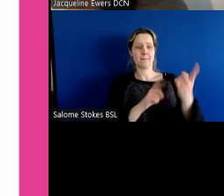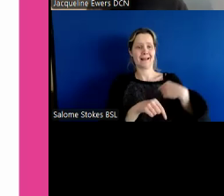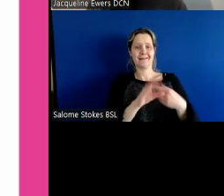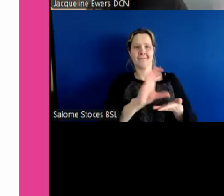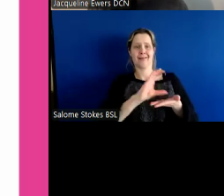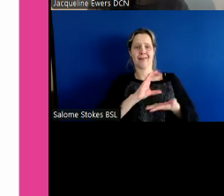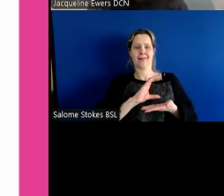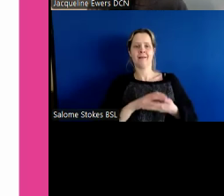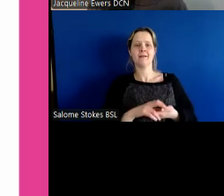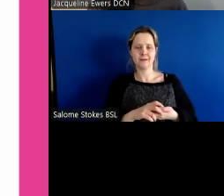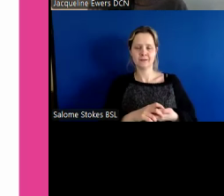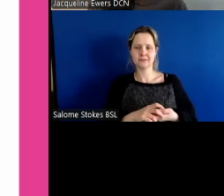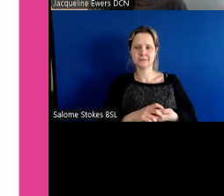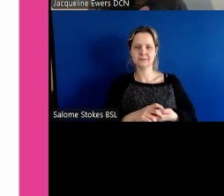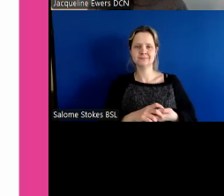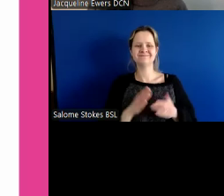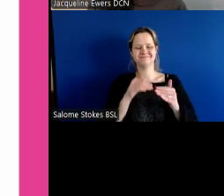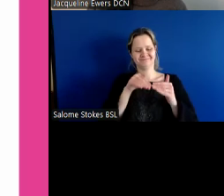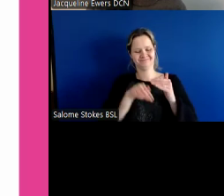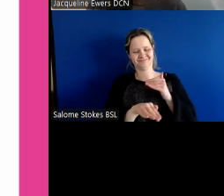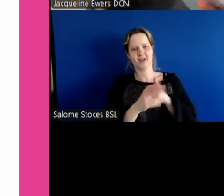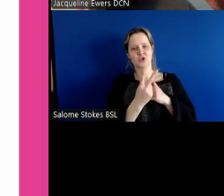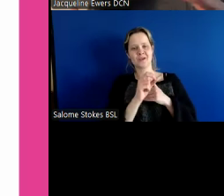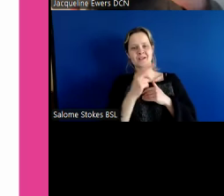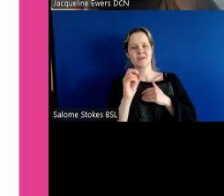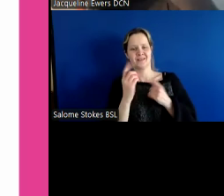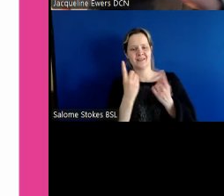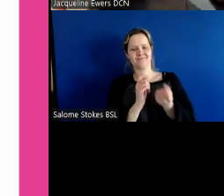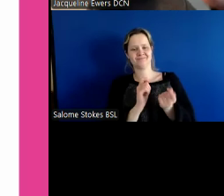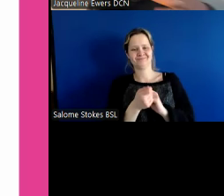We obviously had a bit of a blip in 2020, but you can see that it's still